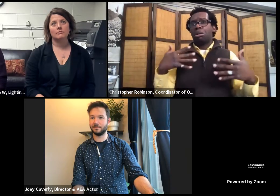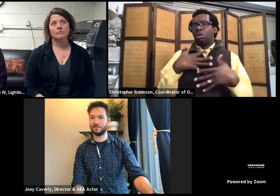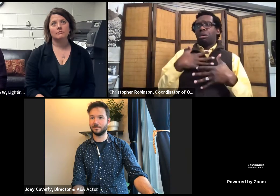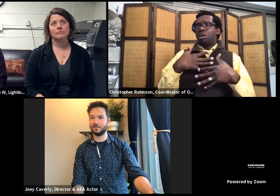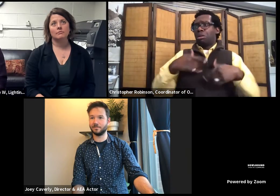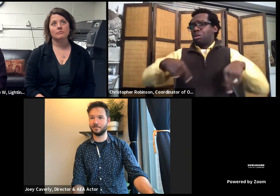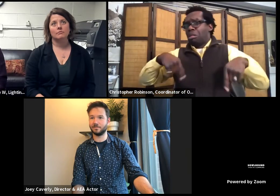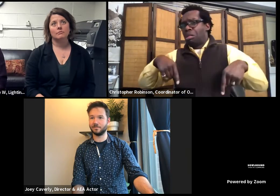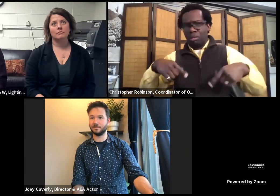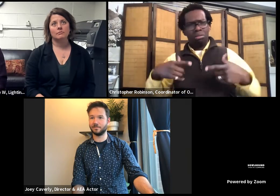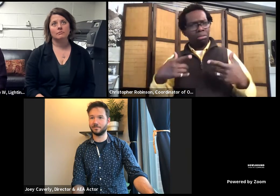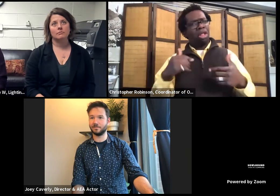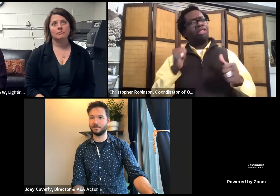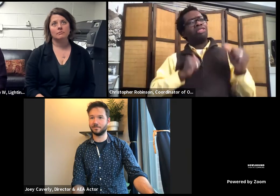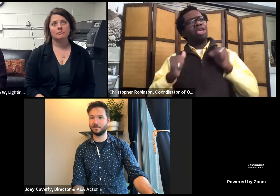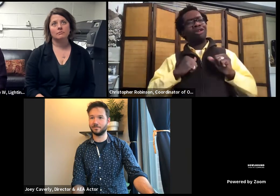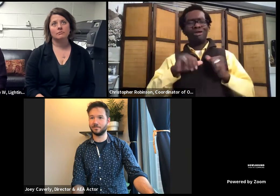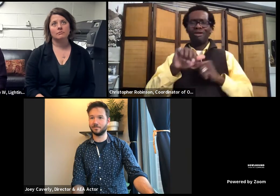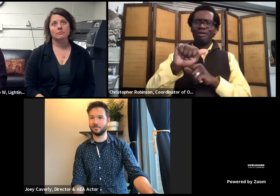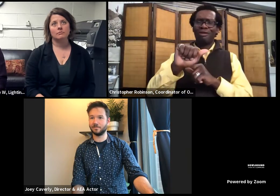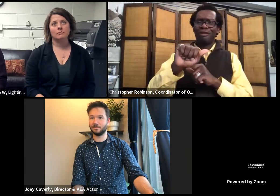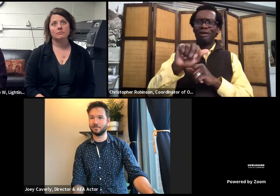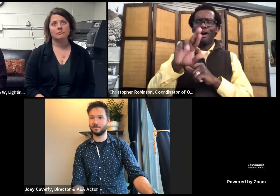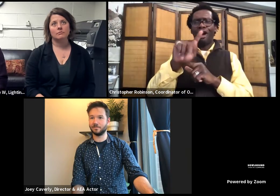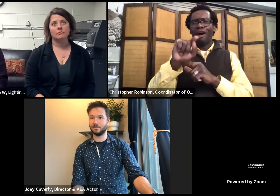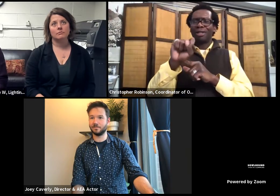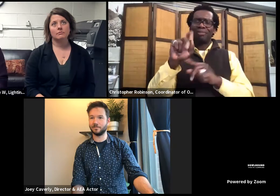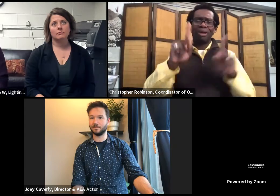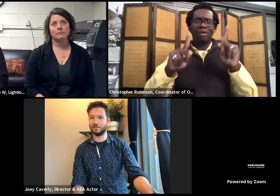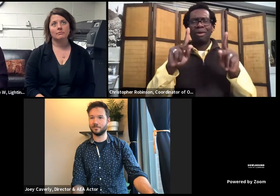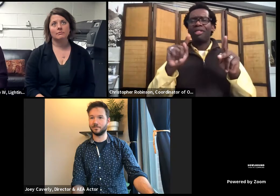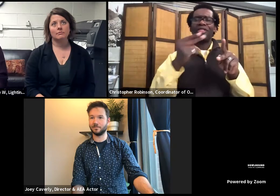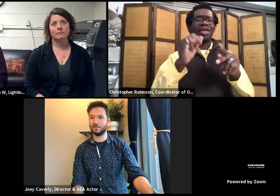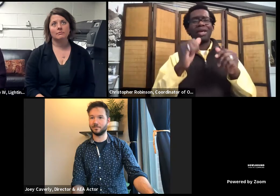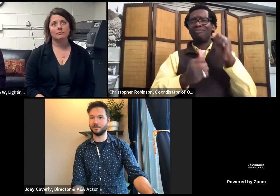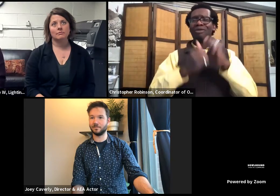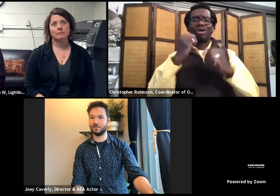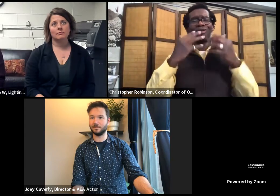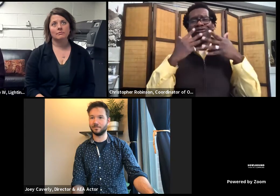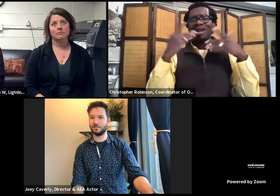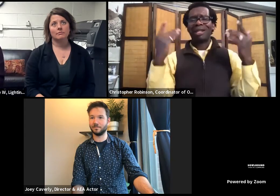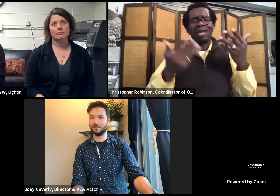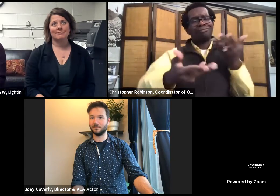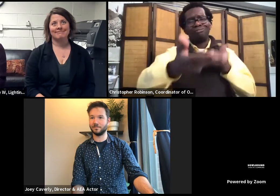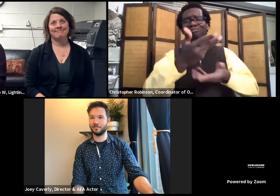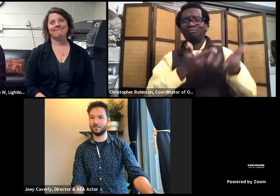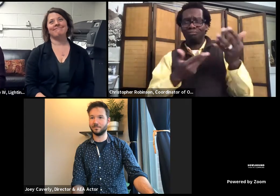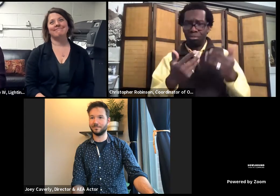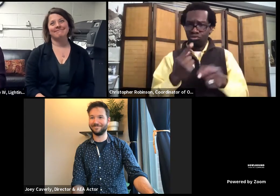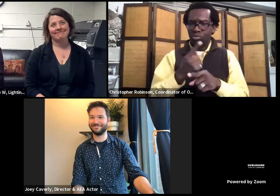I don't think a lot of people would say, "Oh, I'm scared of," you know, people in the arts are really friendly.